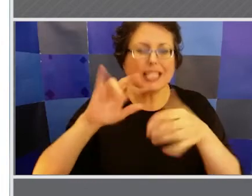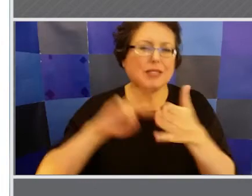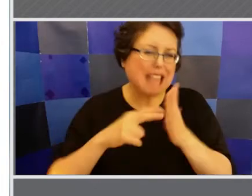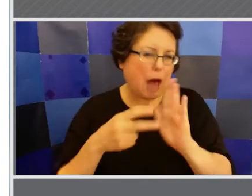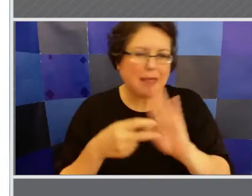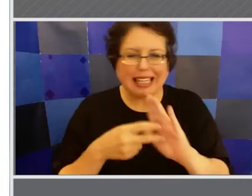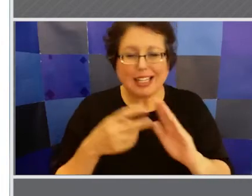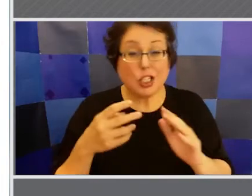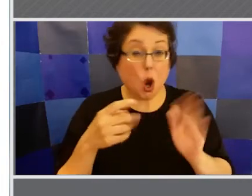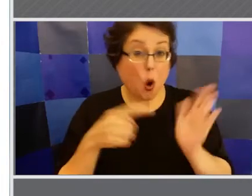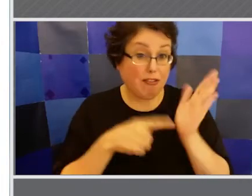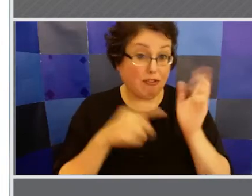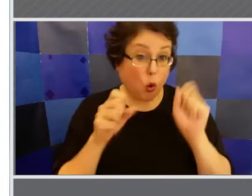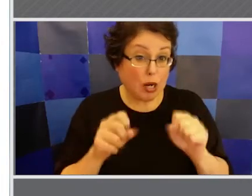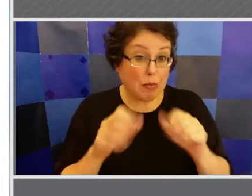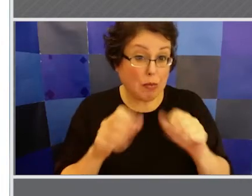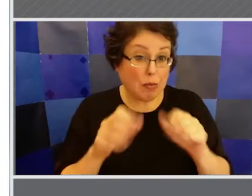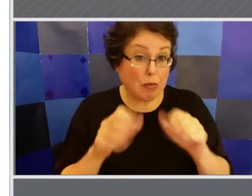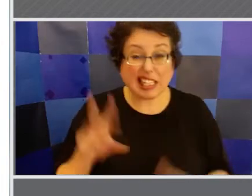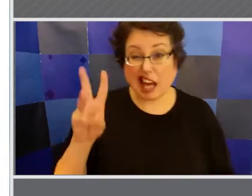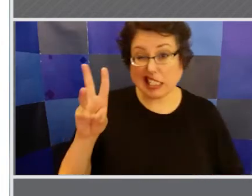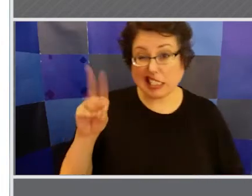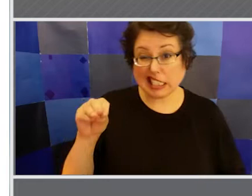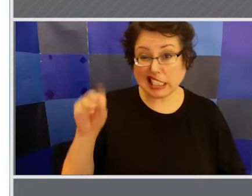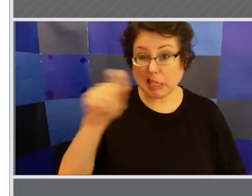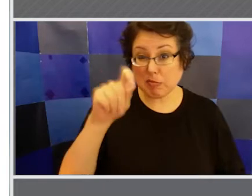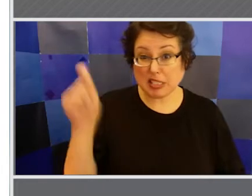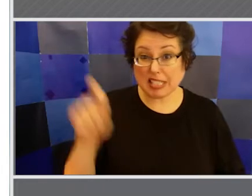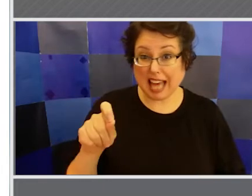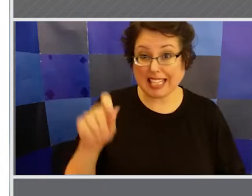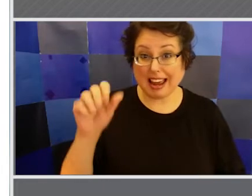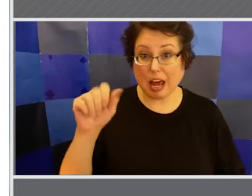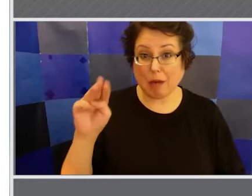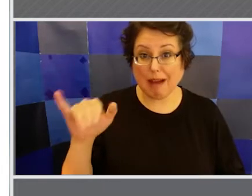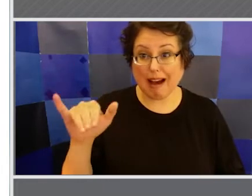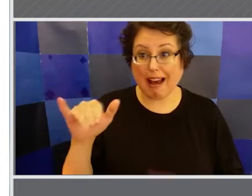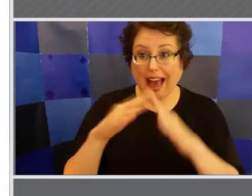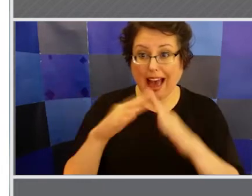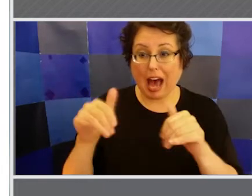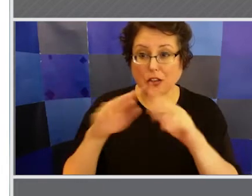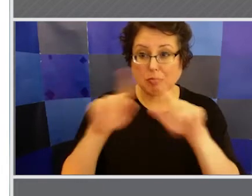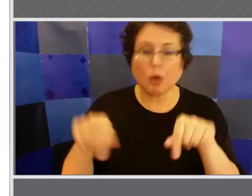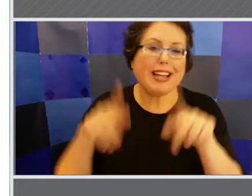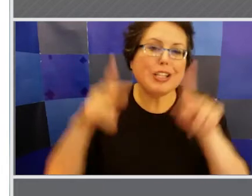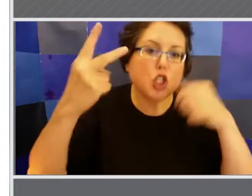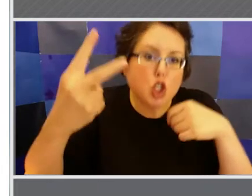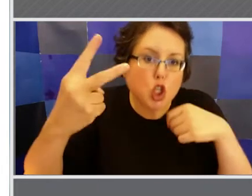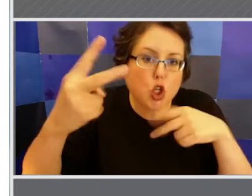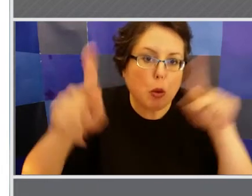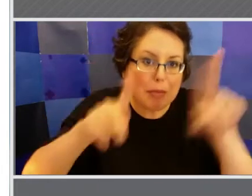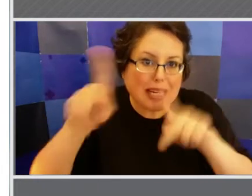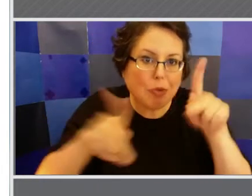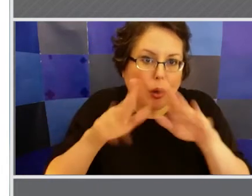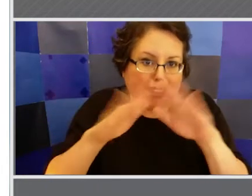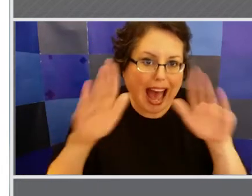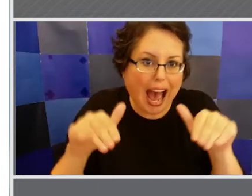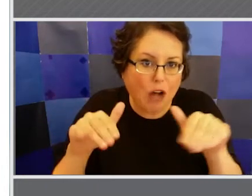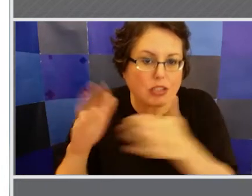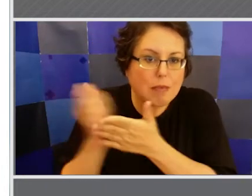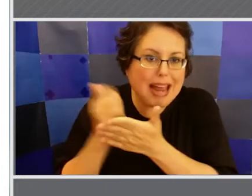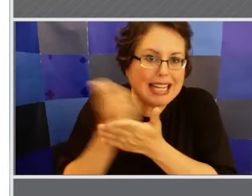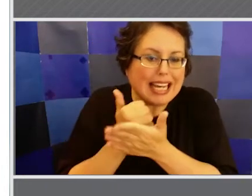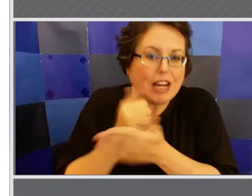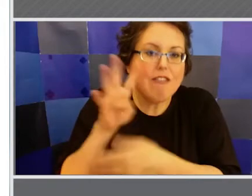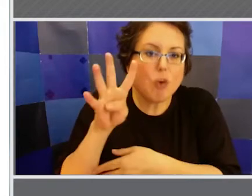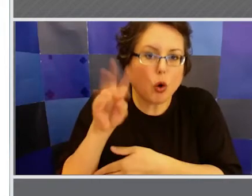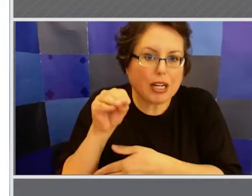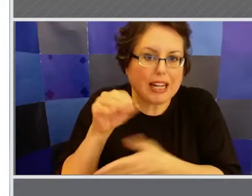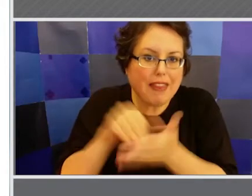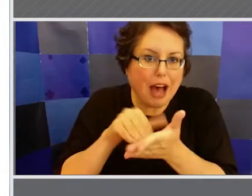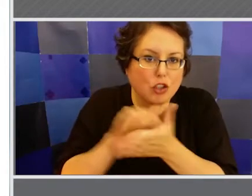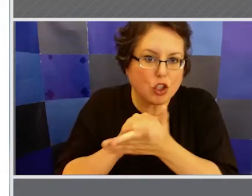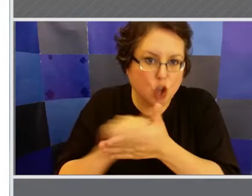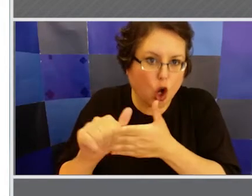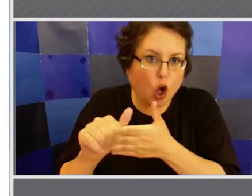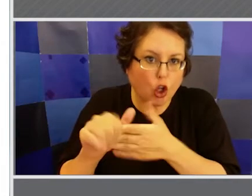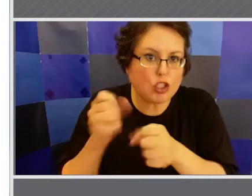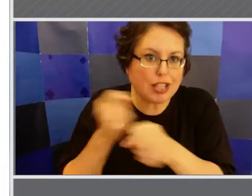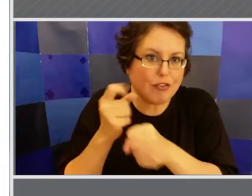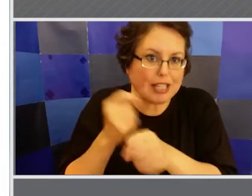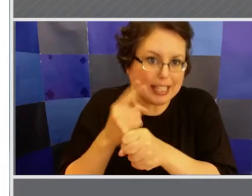We think about a 60% and my household and for example that would be a 2% 2% household